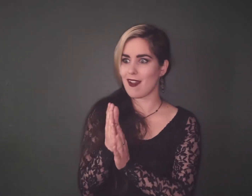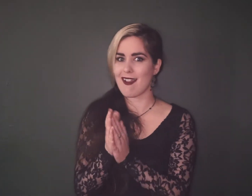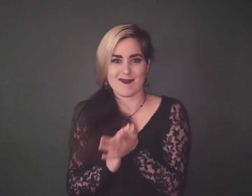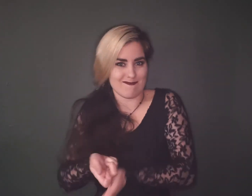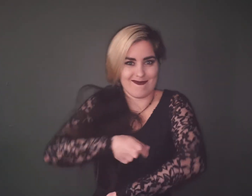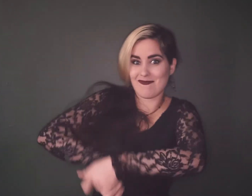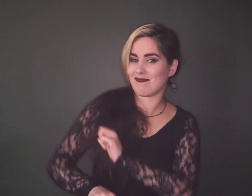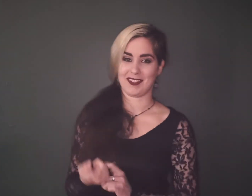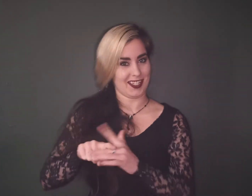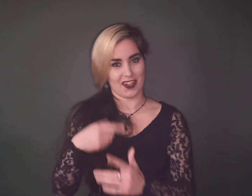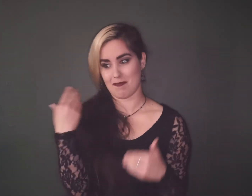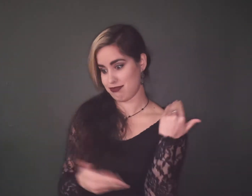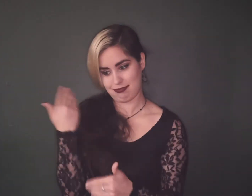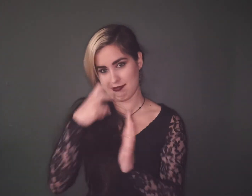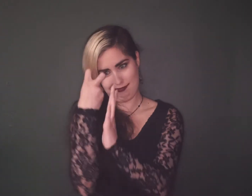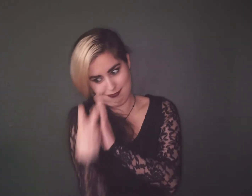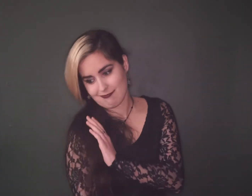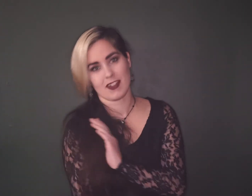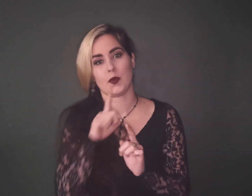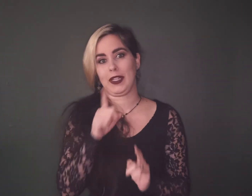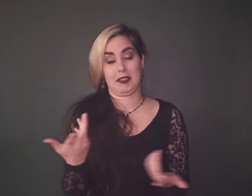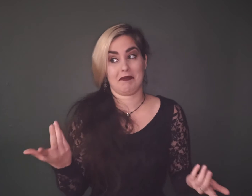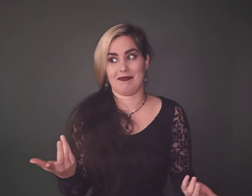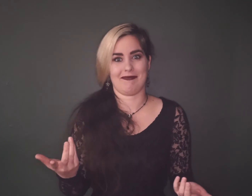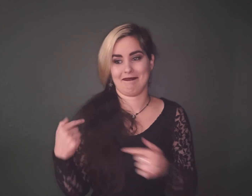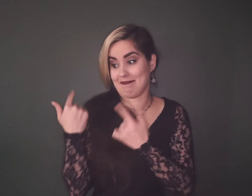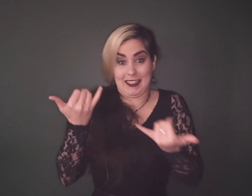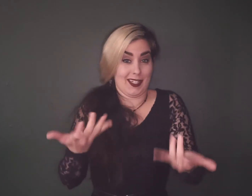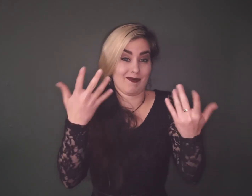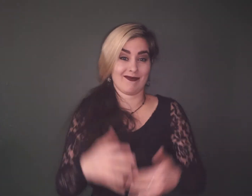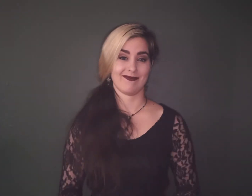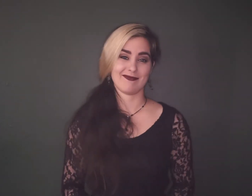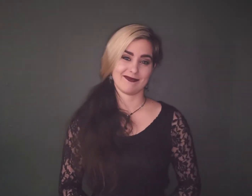So I dove right in. I became heavily involved in cosplay and that continues to date!